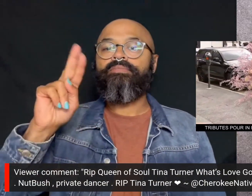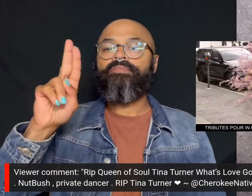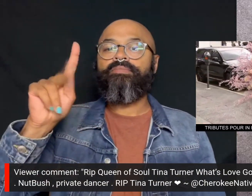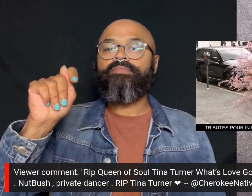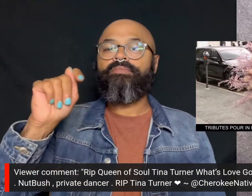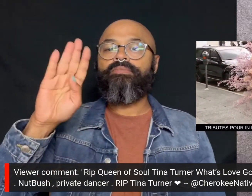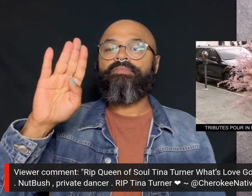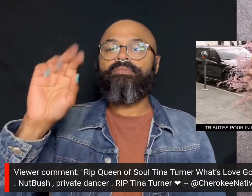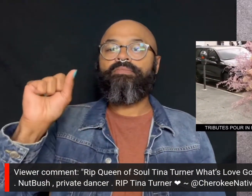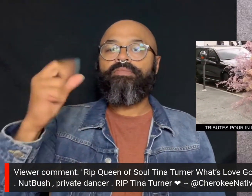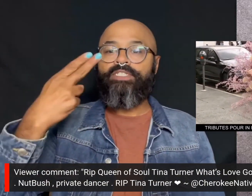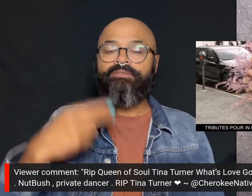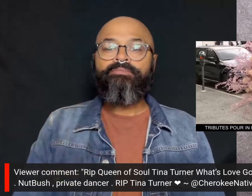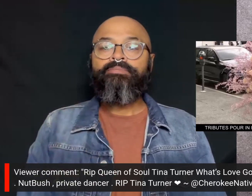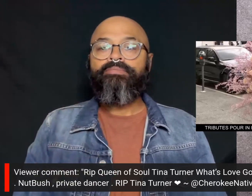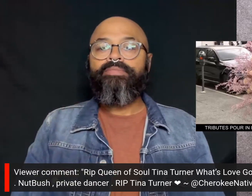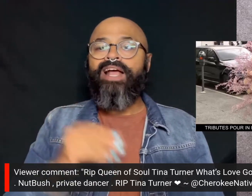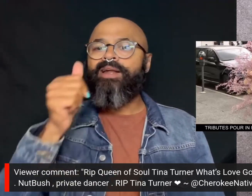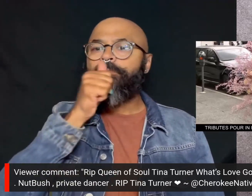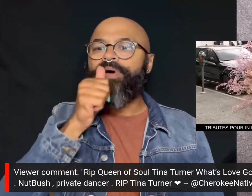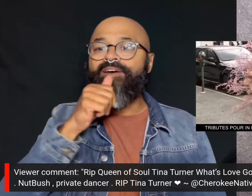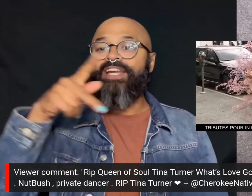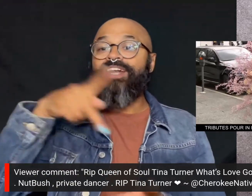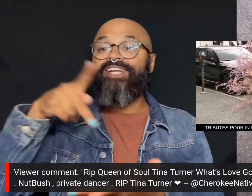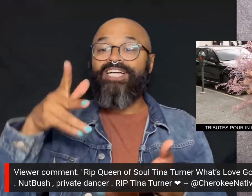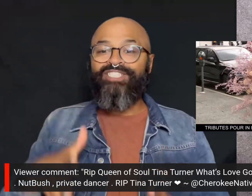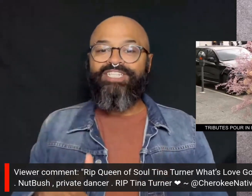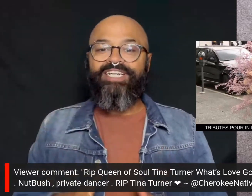Nut Bush and Private Dancer,